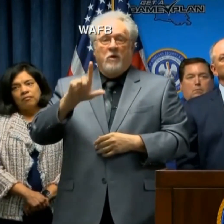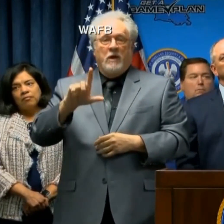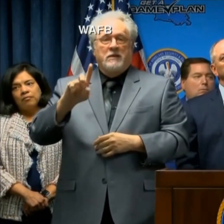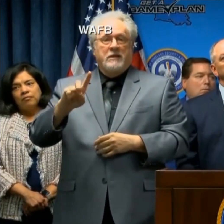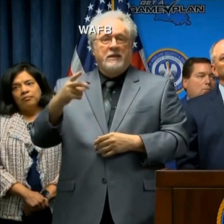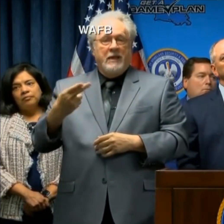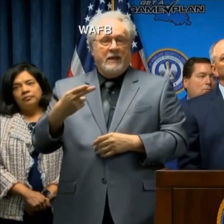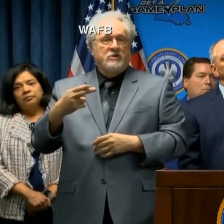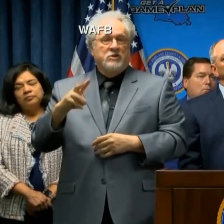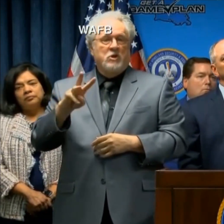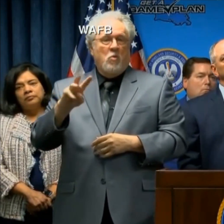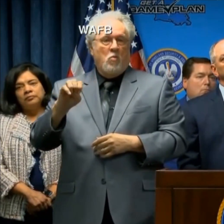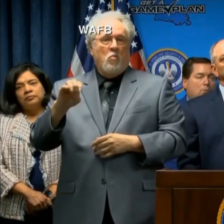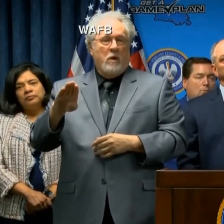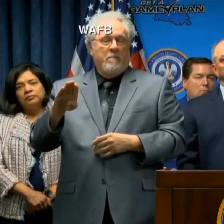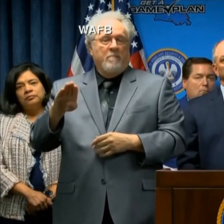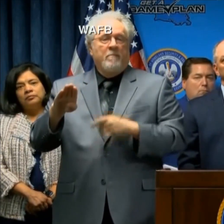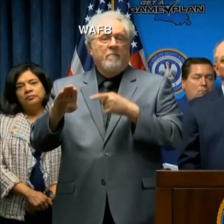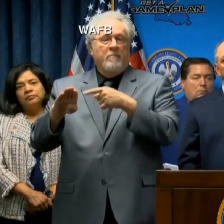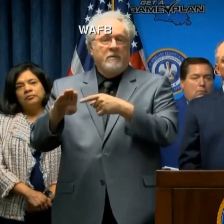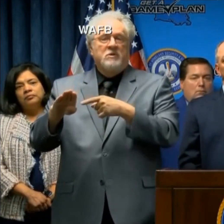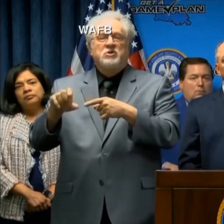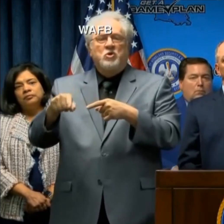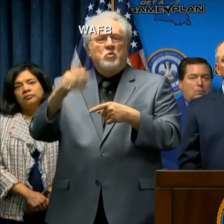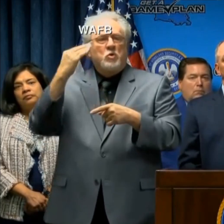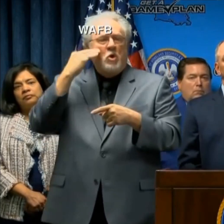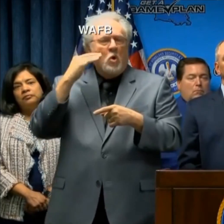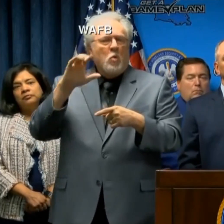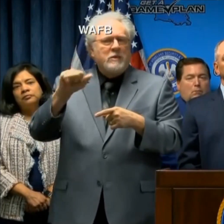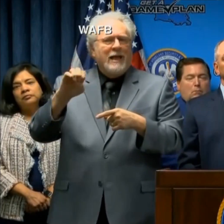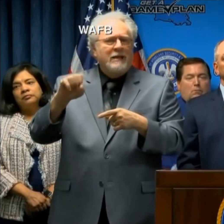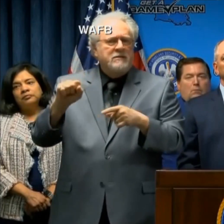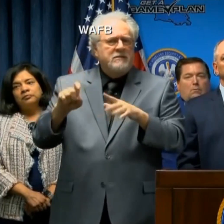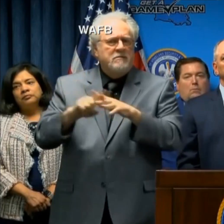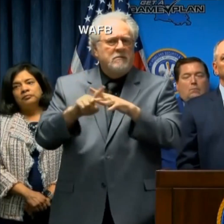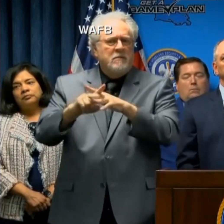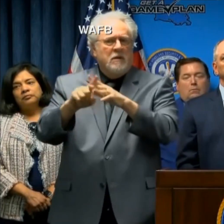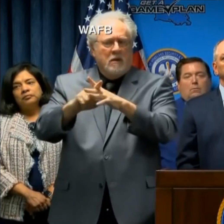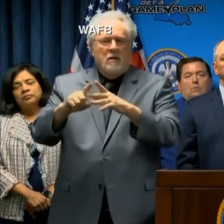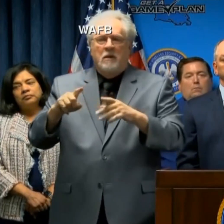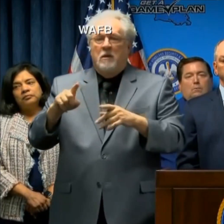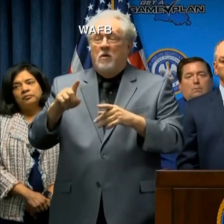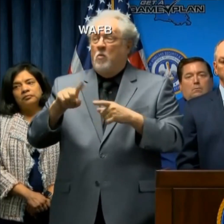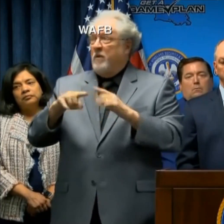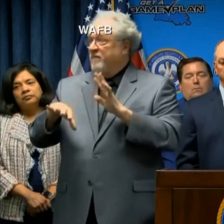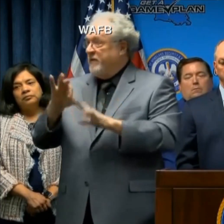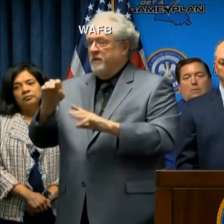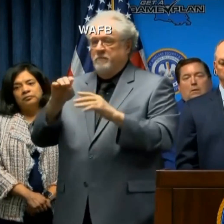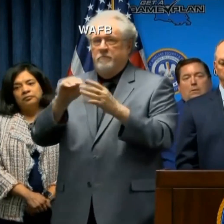so that you will know presumptive cases as we as we have them we are so we're